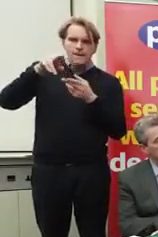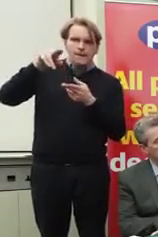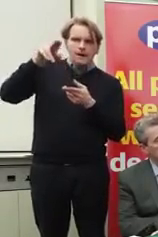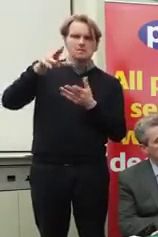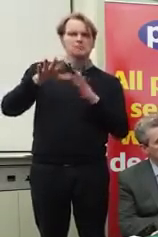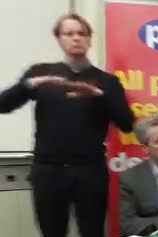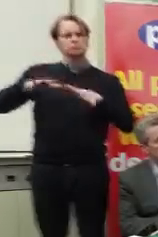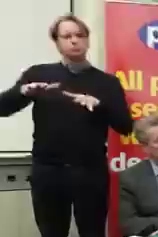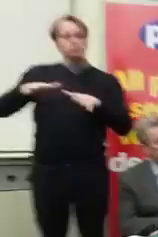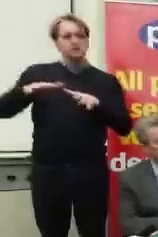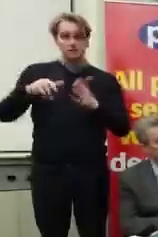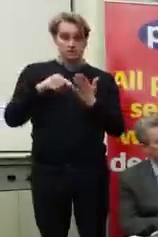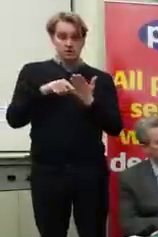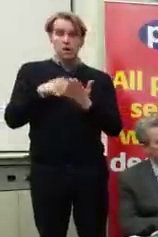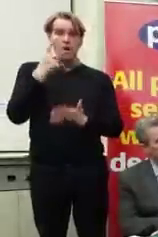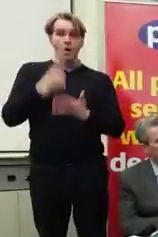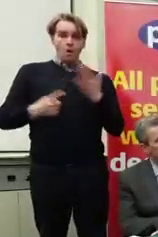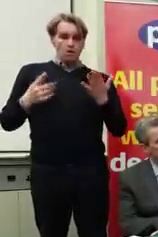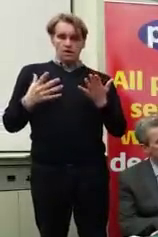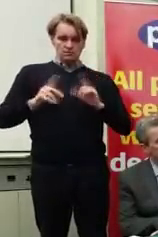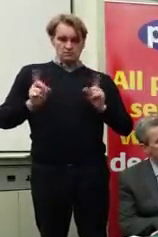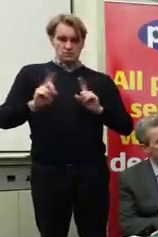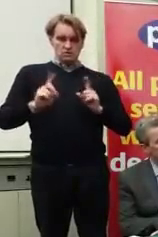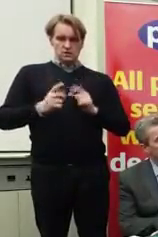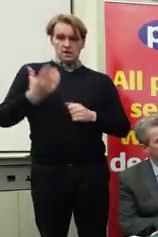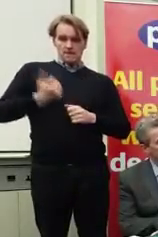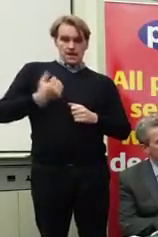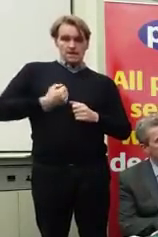only lift, real lift in pay, is coming from the public sector campaigns that